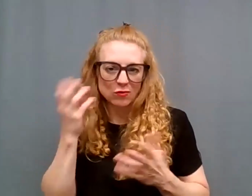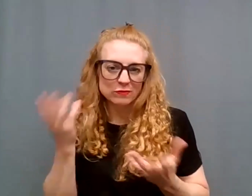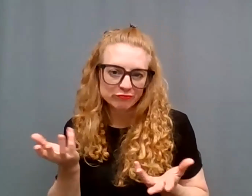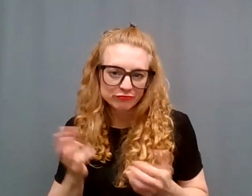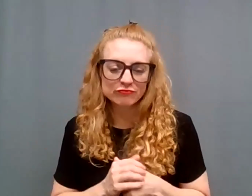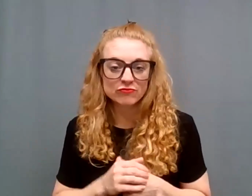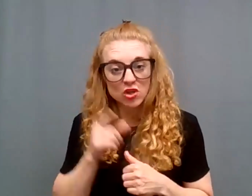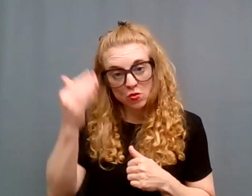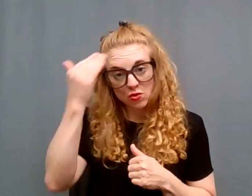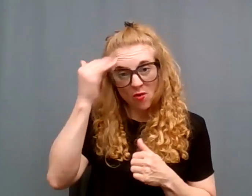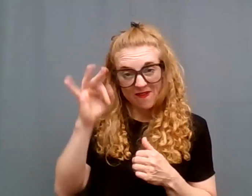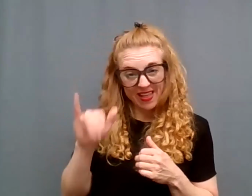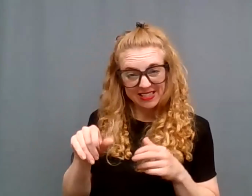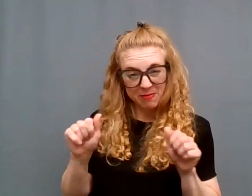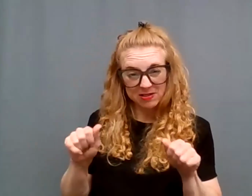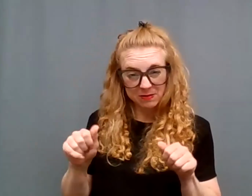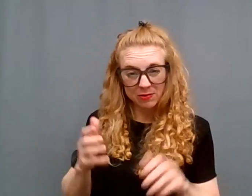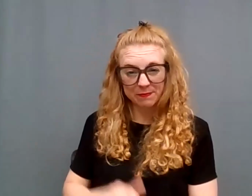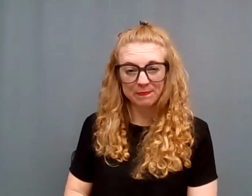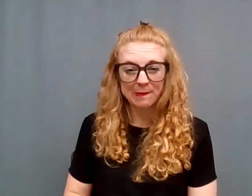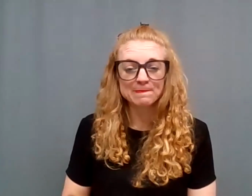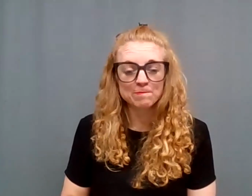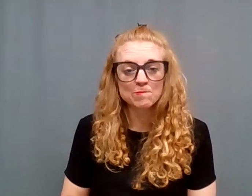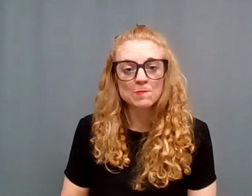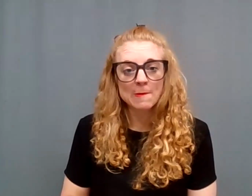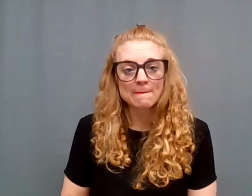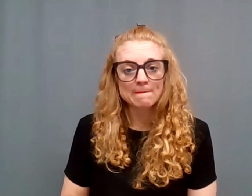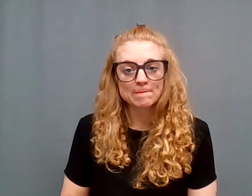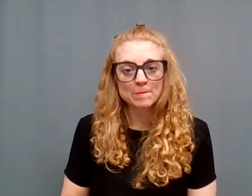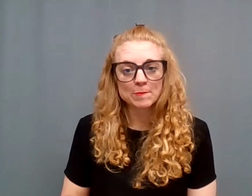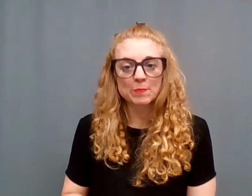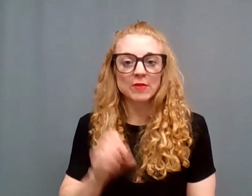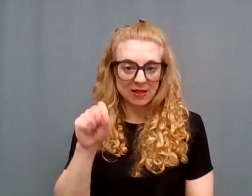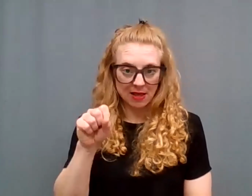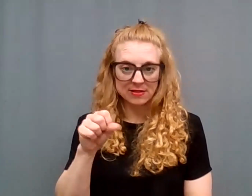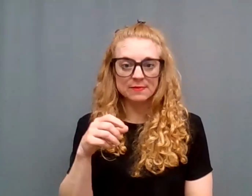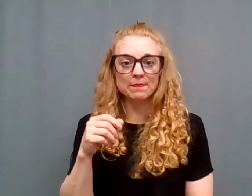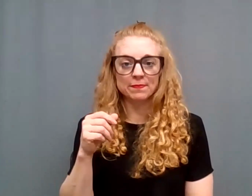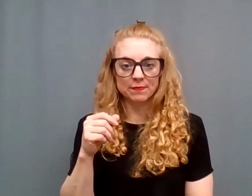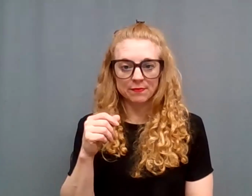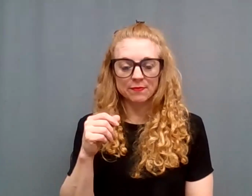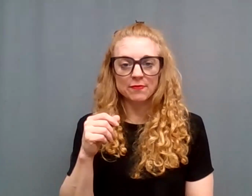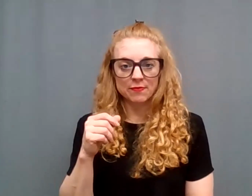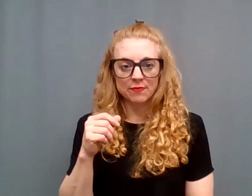do you know if this is possible yes it is I I encounter this with the the Aging Adult Community